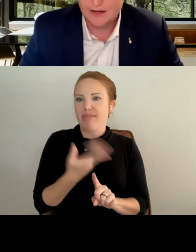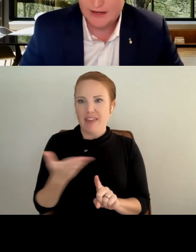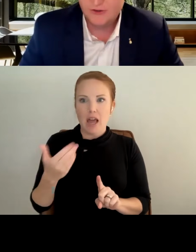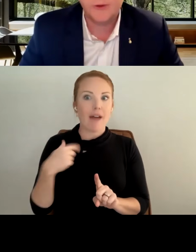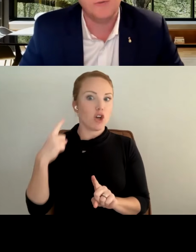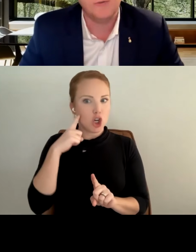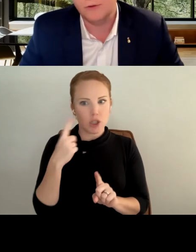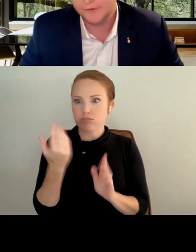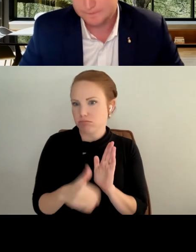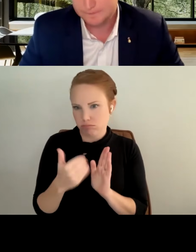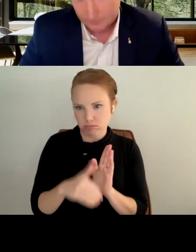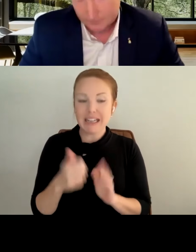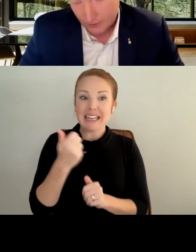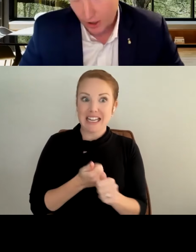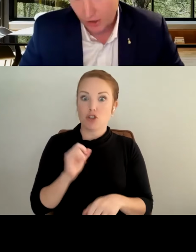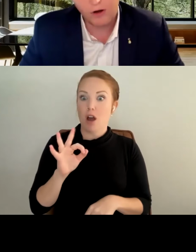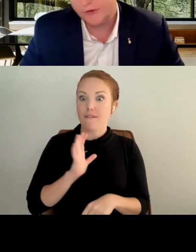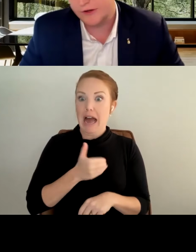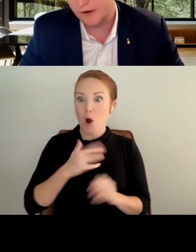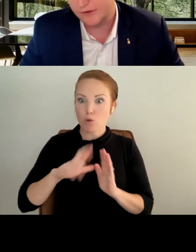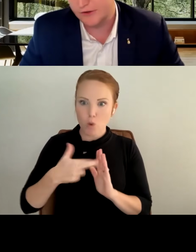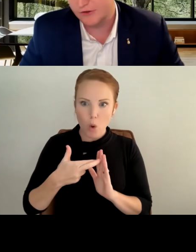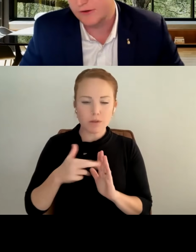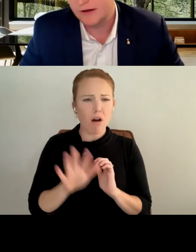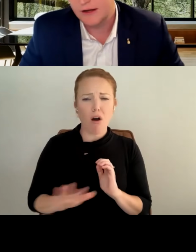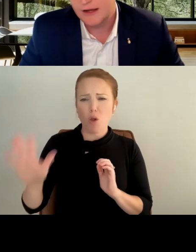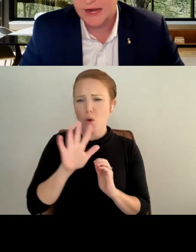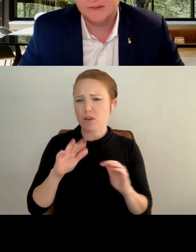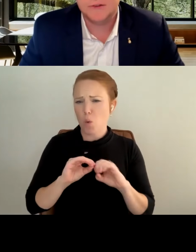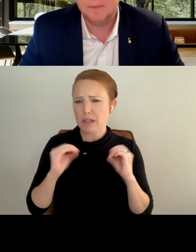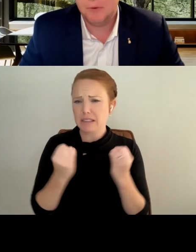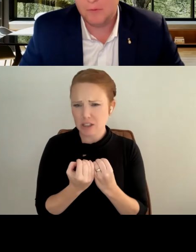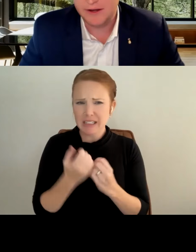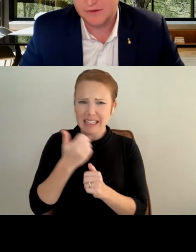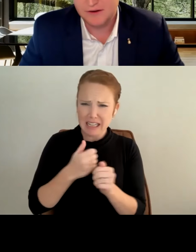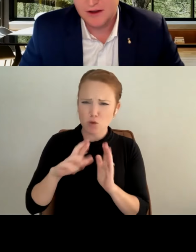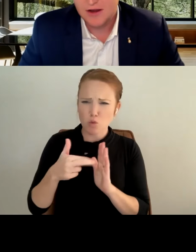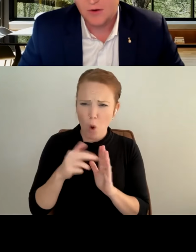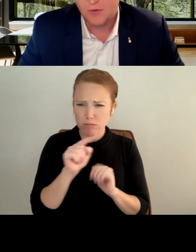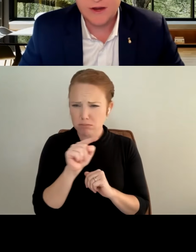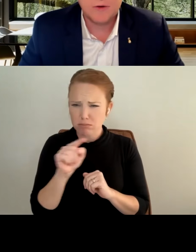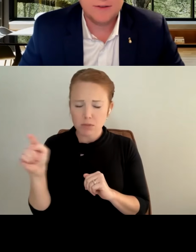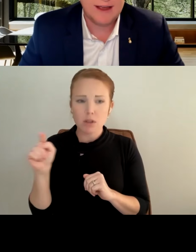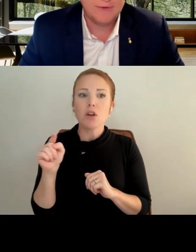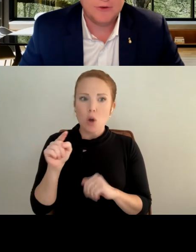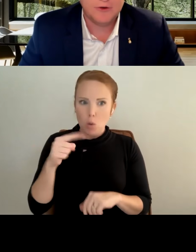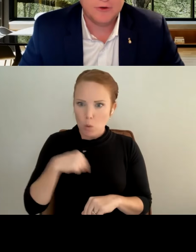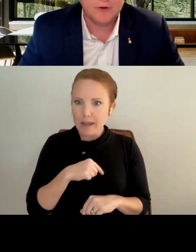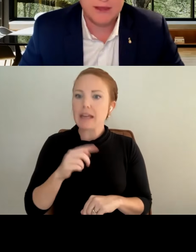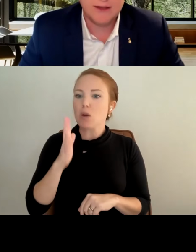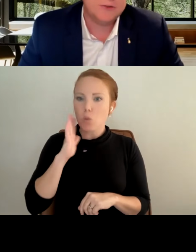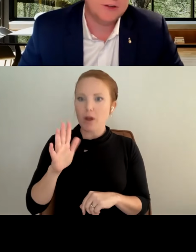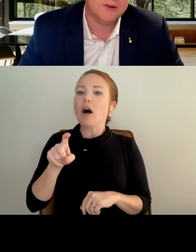in each of our roles, across an organization, at some point we are going to have to make a decision